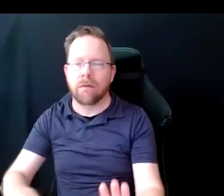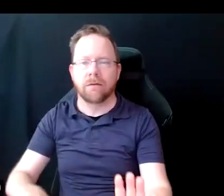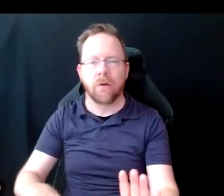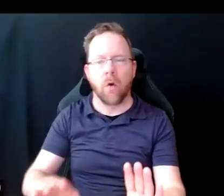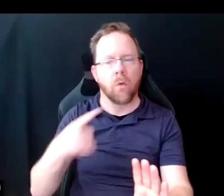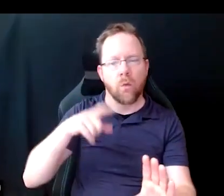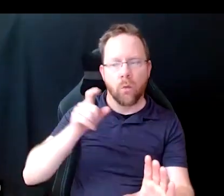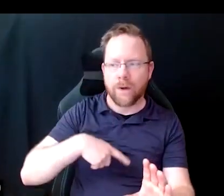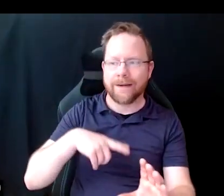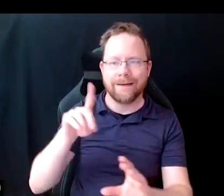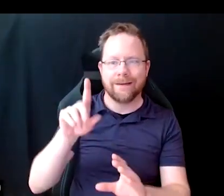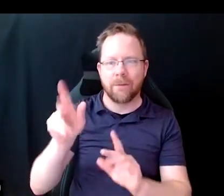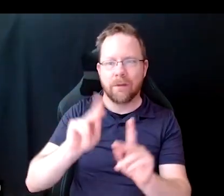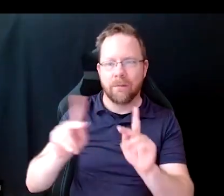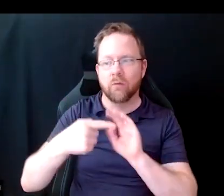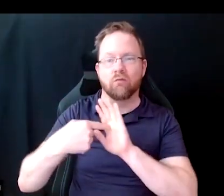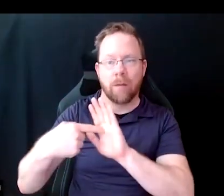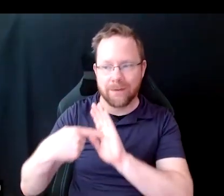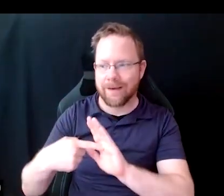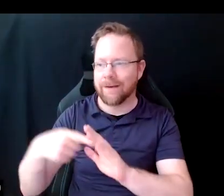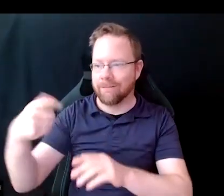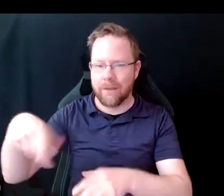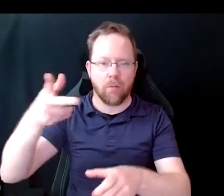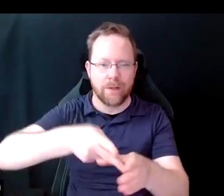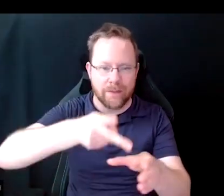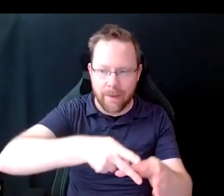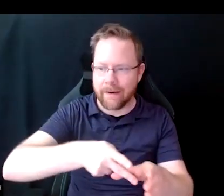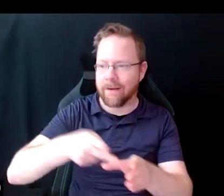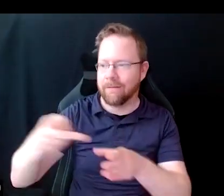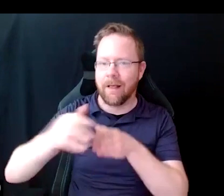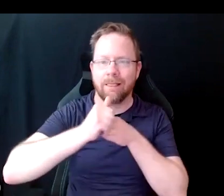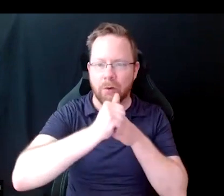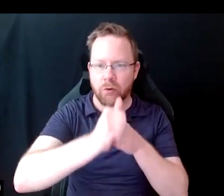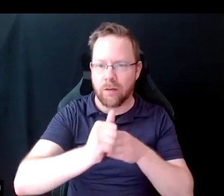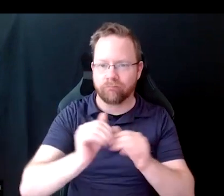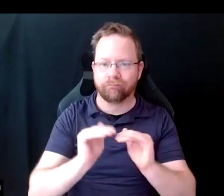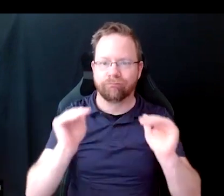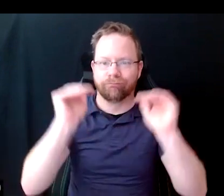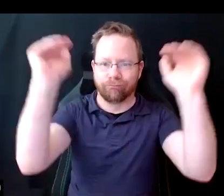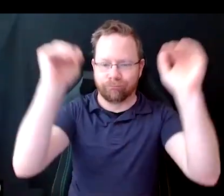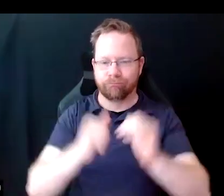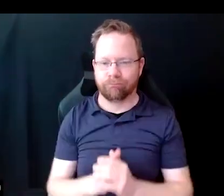We need representation and participation and leadership at all levels where choices